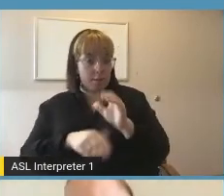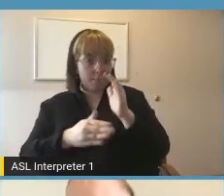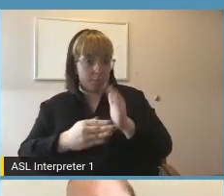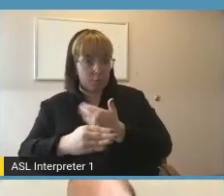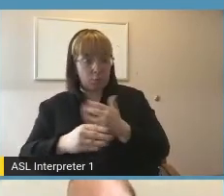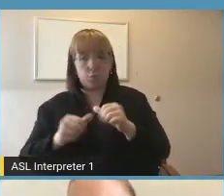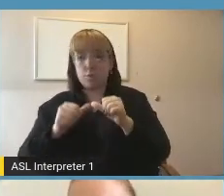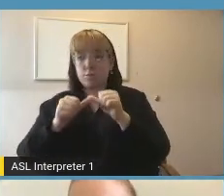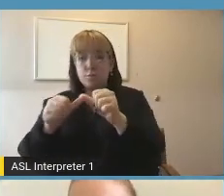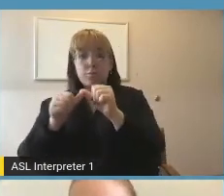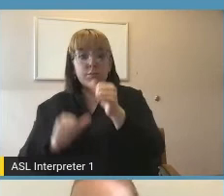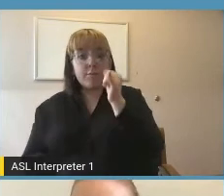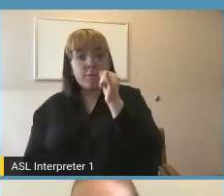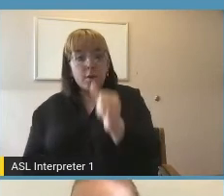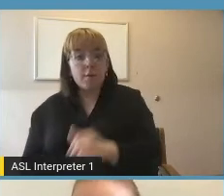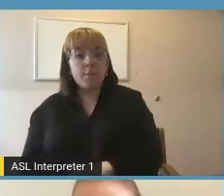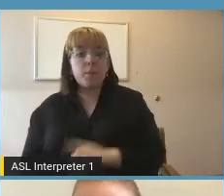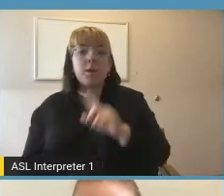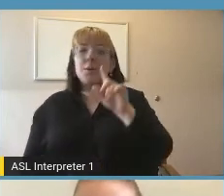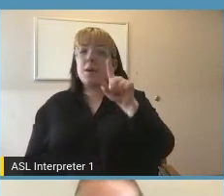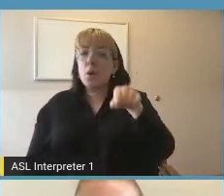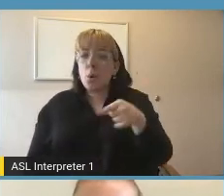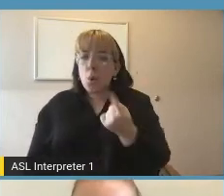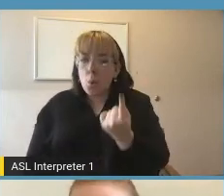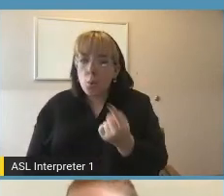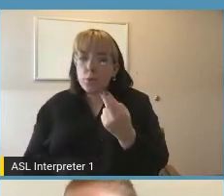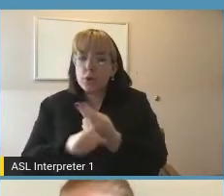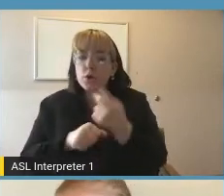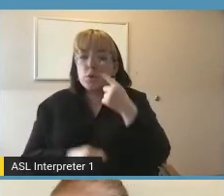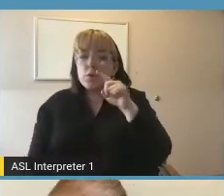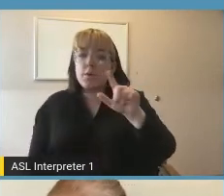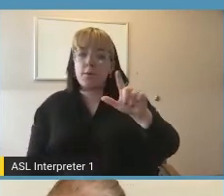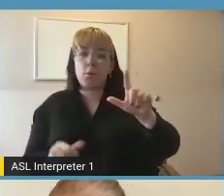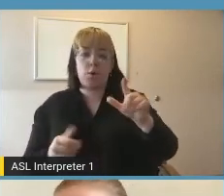can just only use it for the thing that you license it for. So if you license it for your